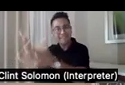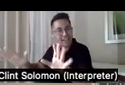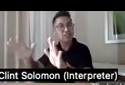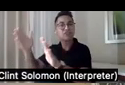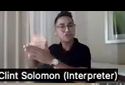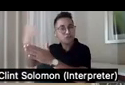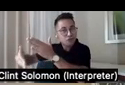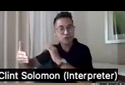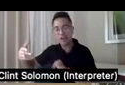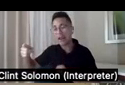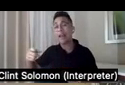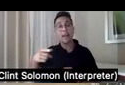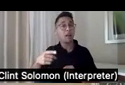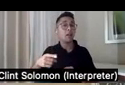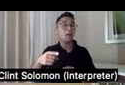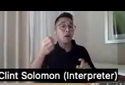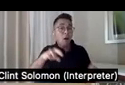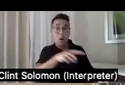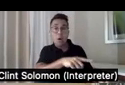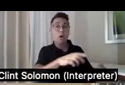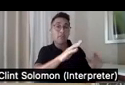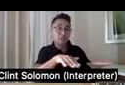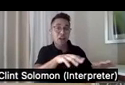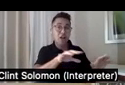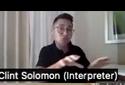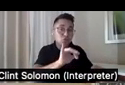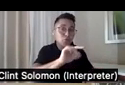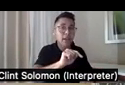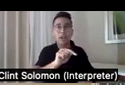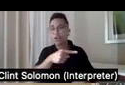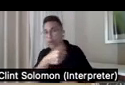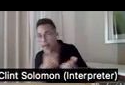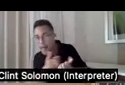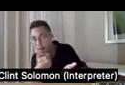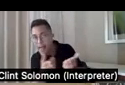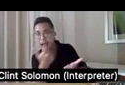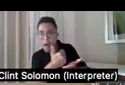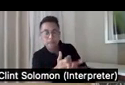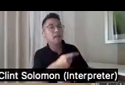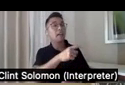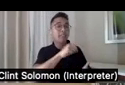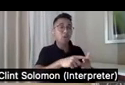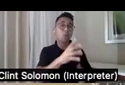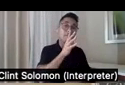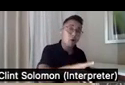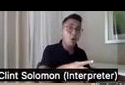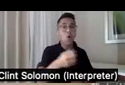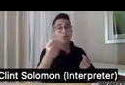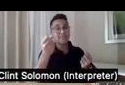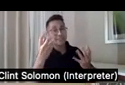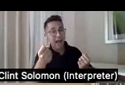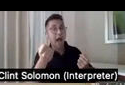child or the child's doing it you will again voice sign if appropriate the name of the objects again